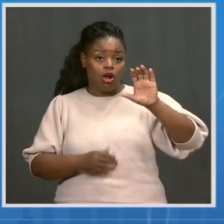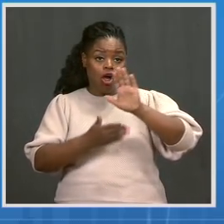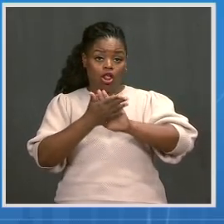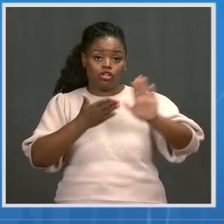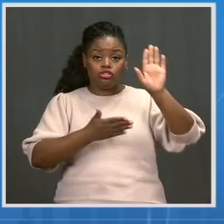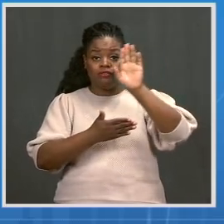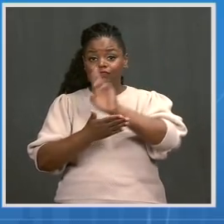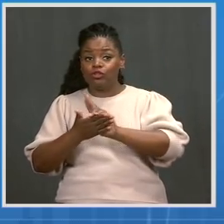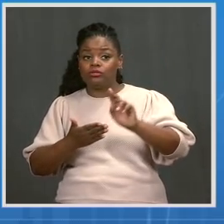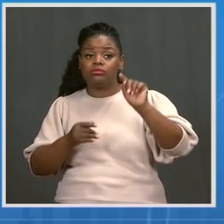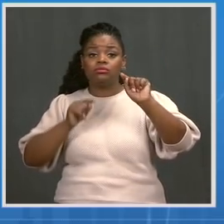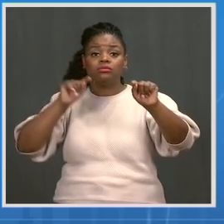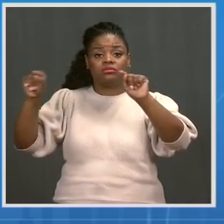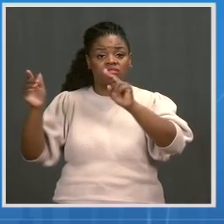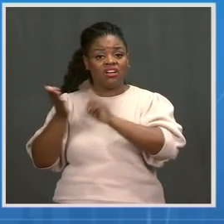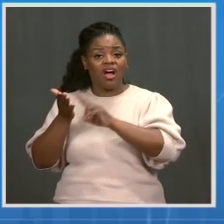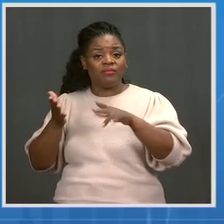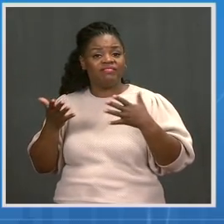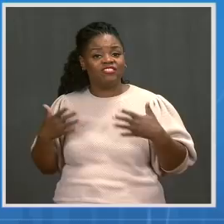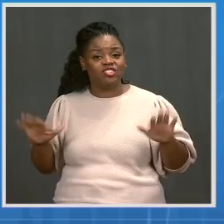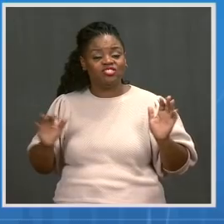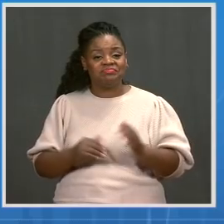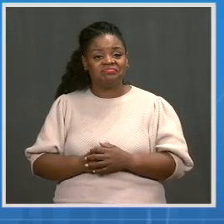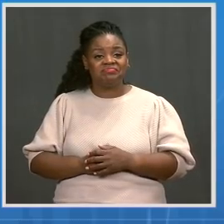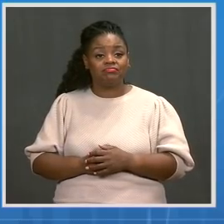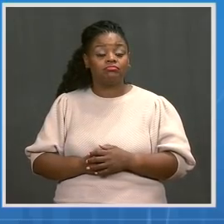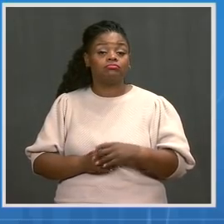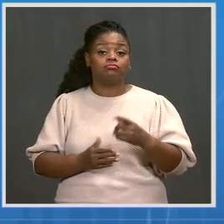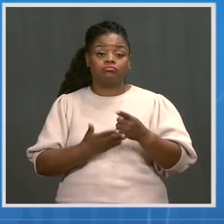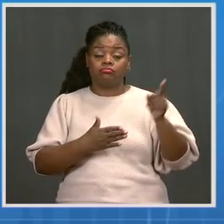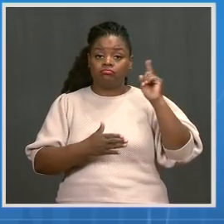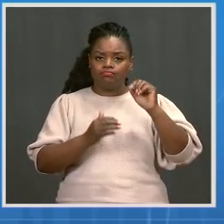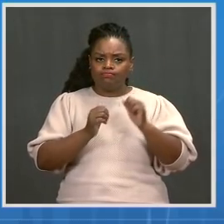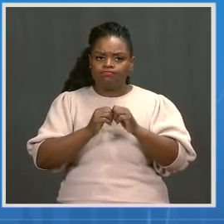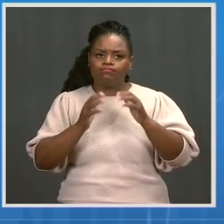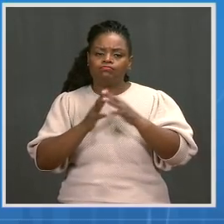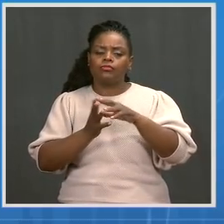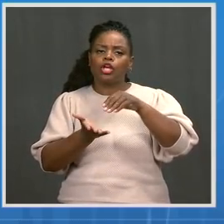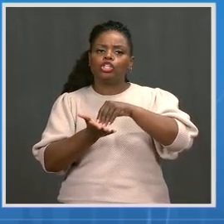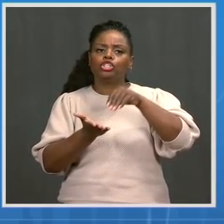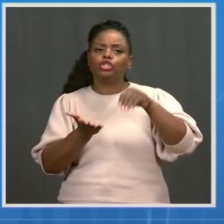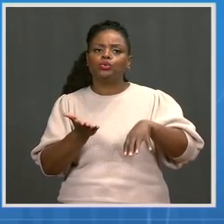And last week, we launched this Student Community Corps, where students participate in biweekly calls